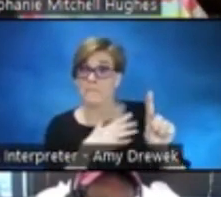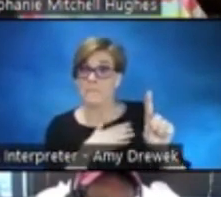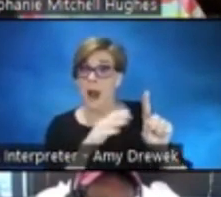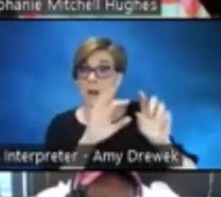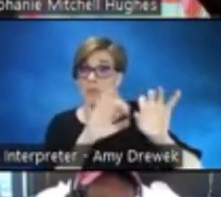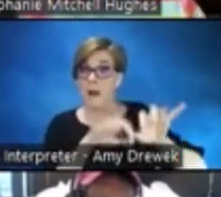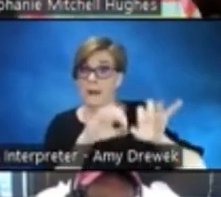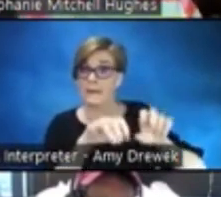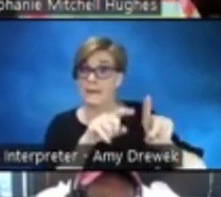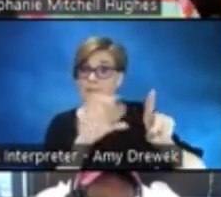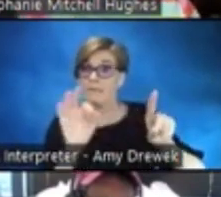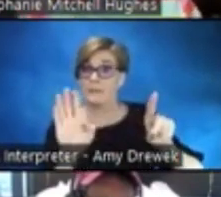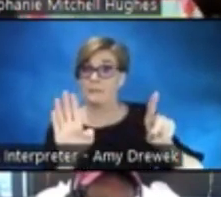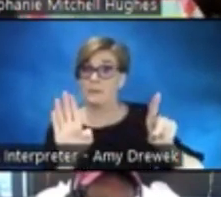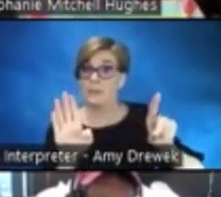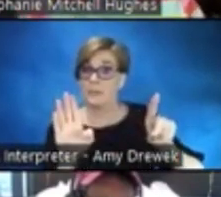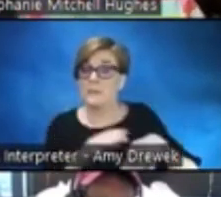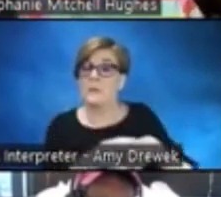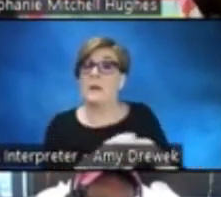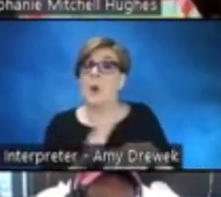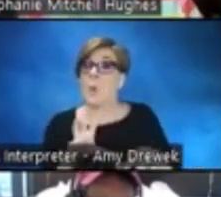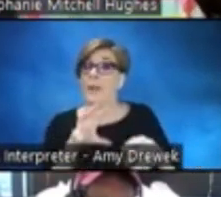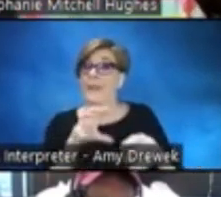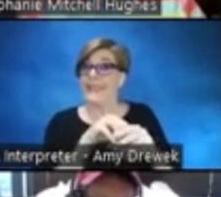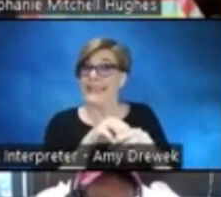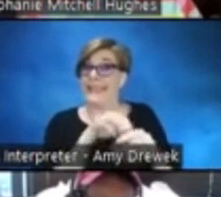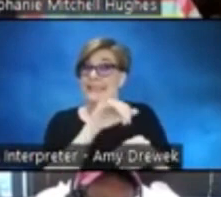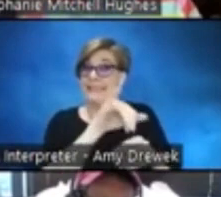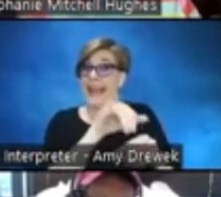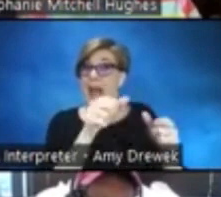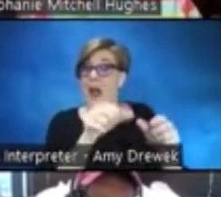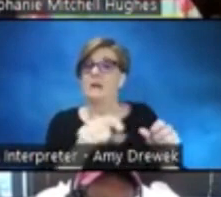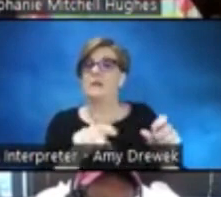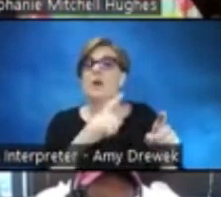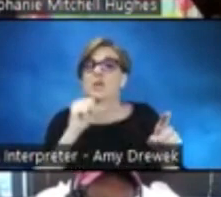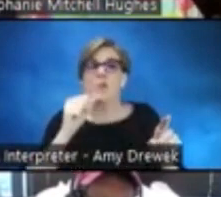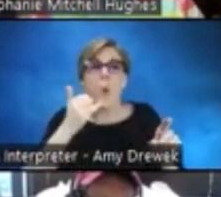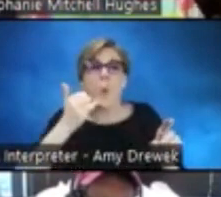IN THE POST I WROTE DON'T CALL ME BECAUSE I AM FINE.